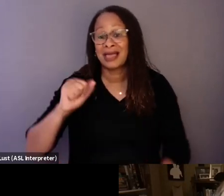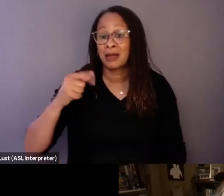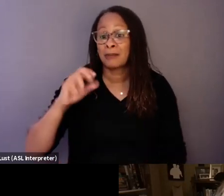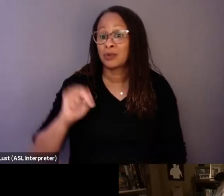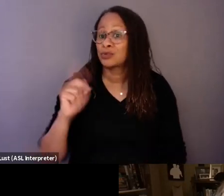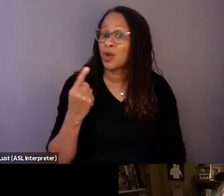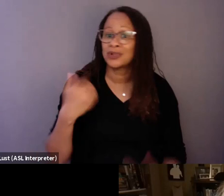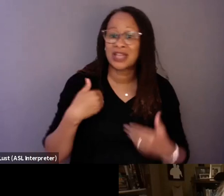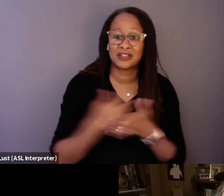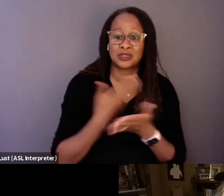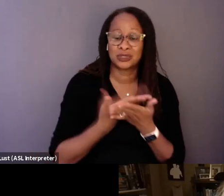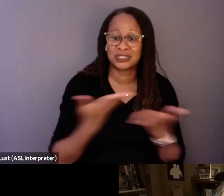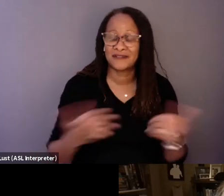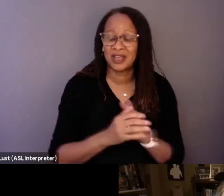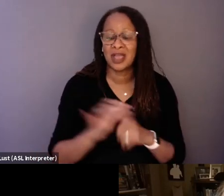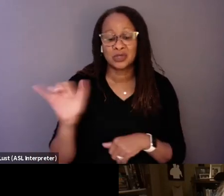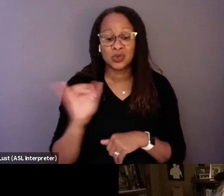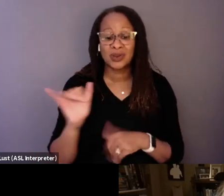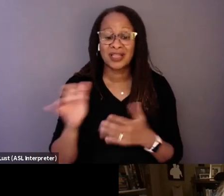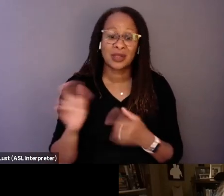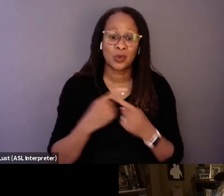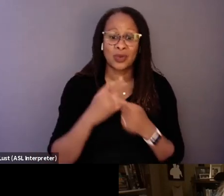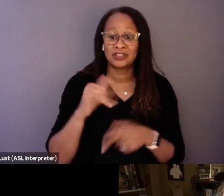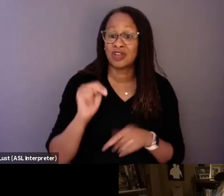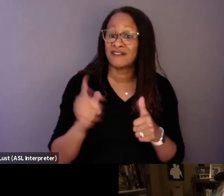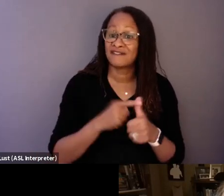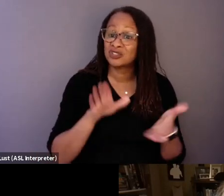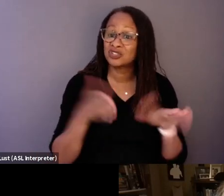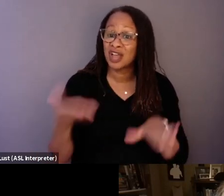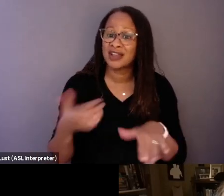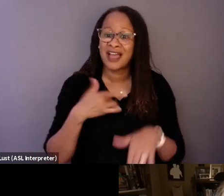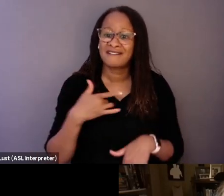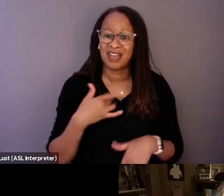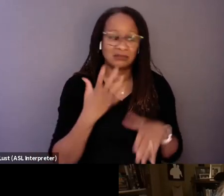and it was sort of when John first died. I felt this lack of information.